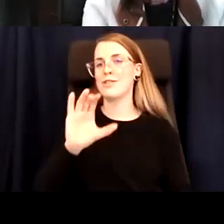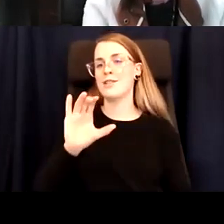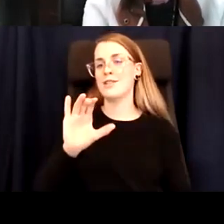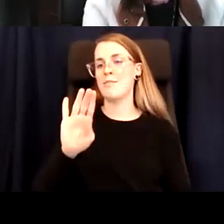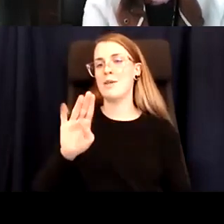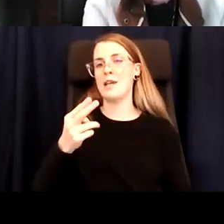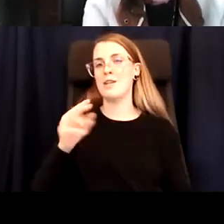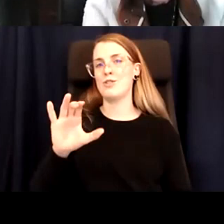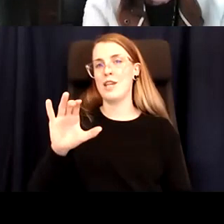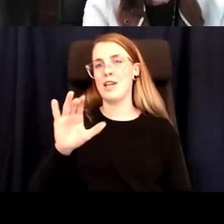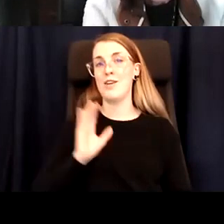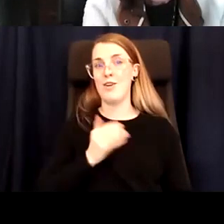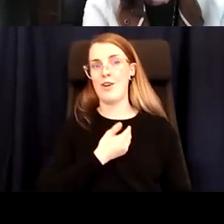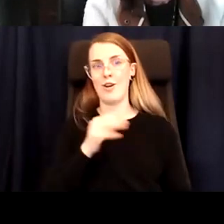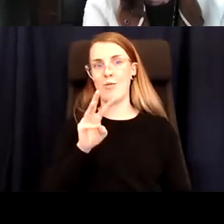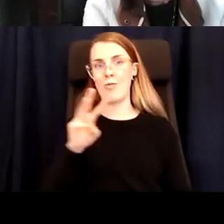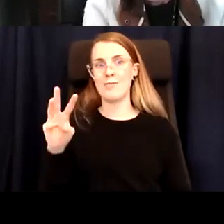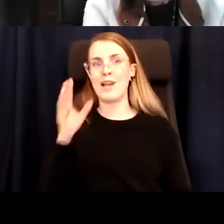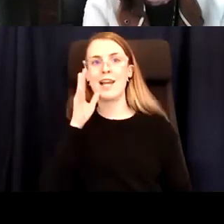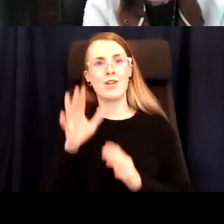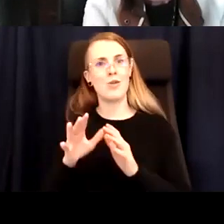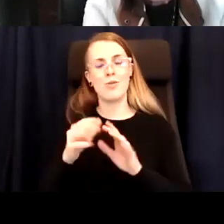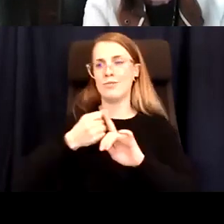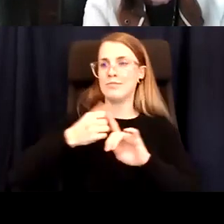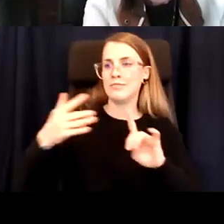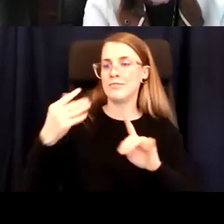And you'll find all the information about CCBHCs.